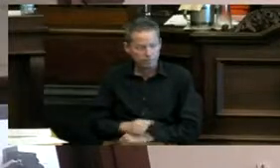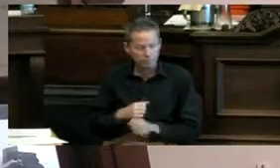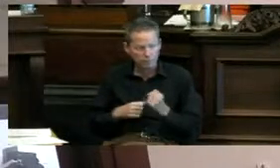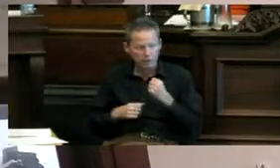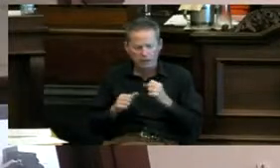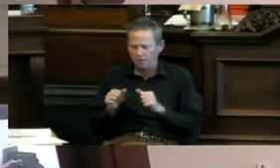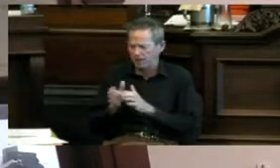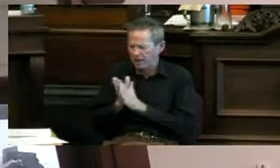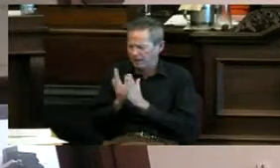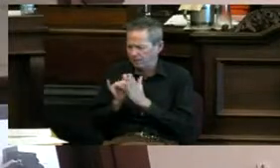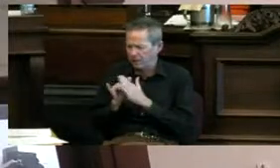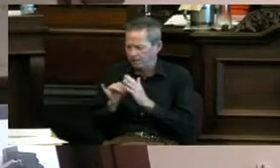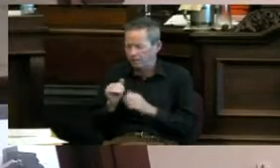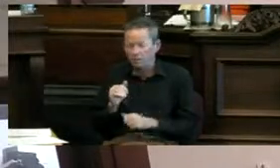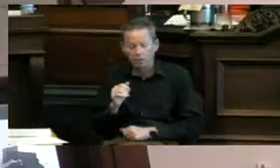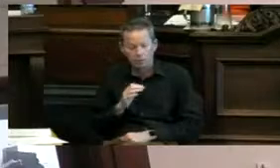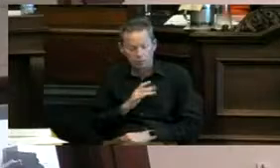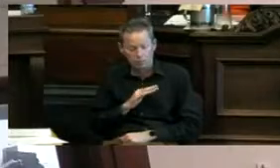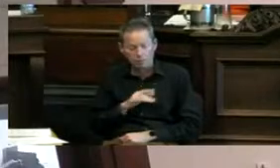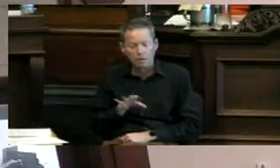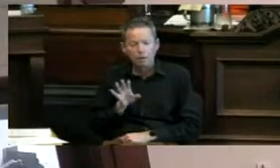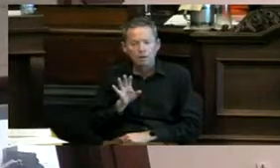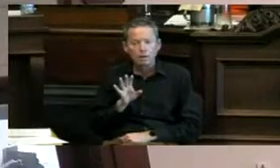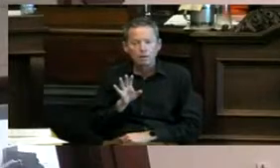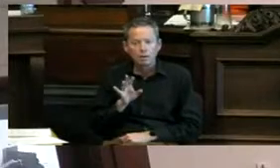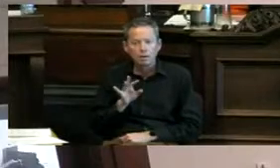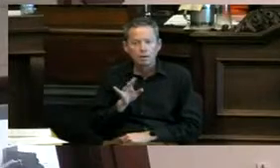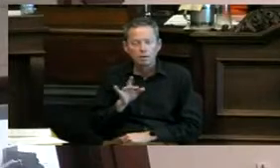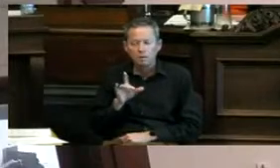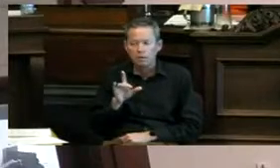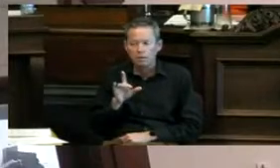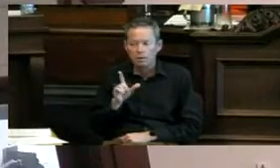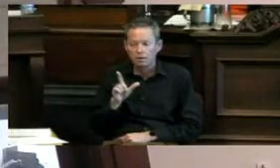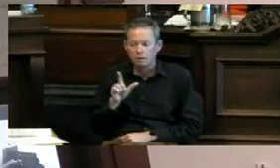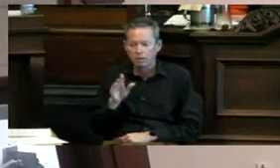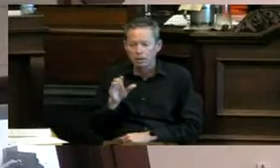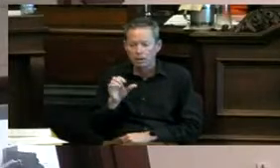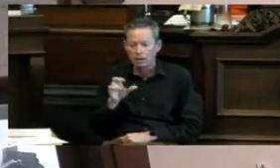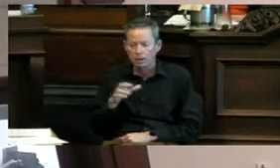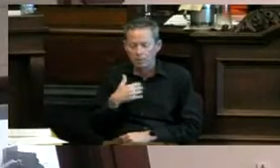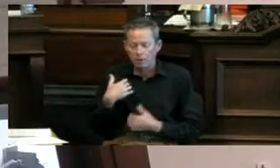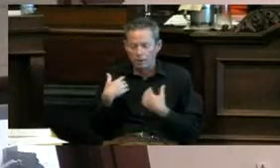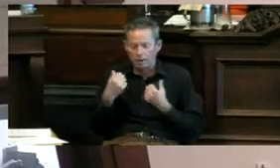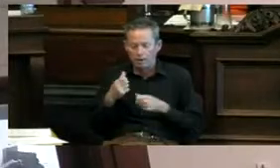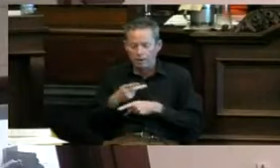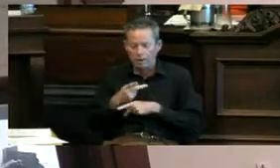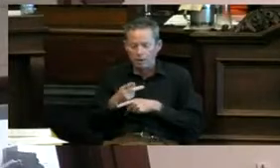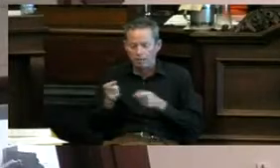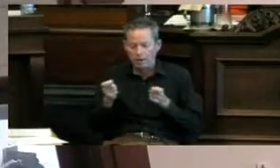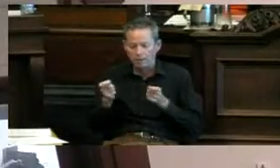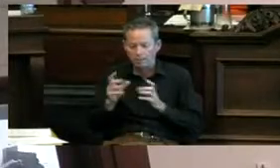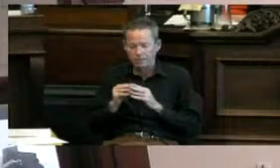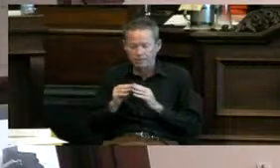could you send it to us? Yeah. So we could ask for that and